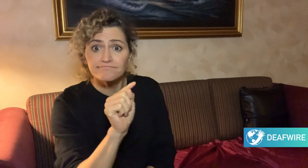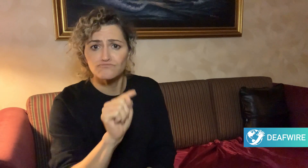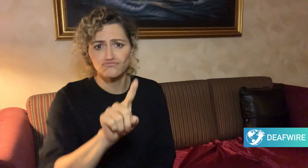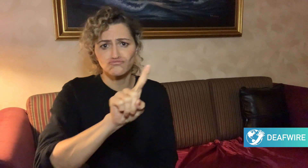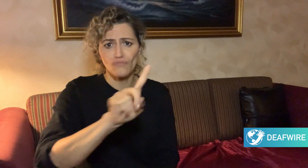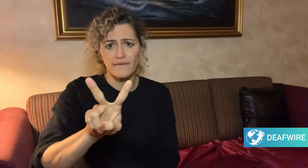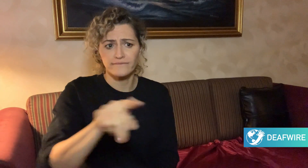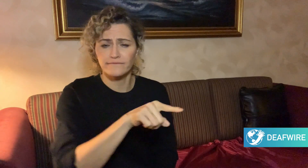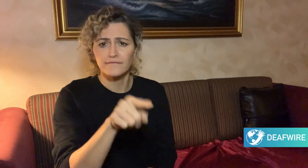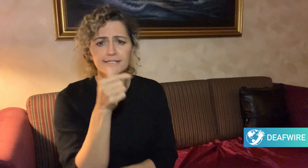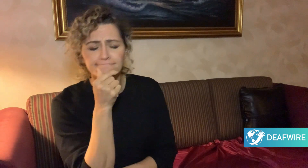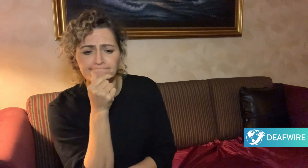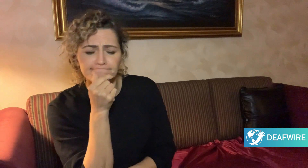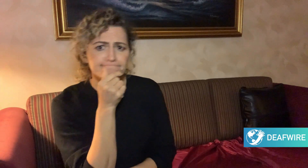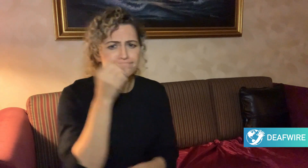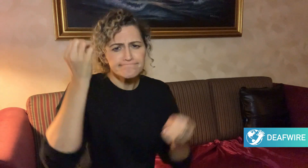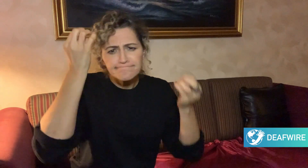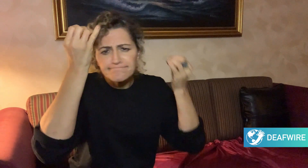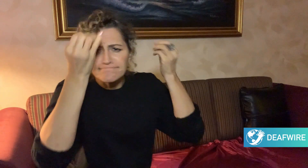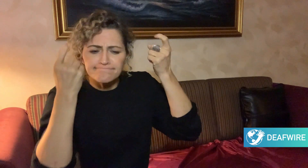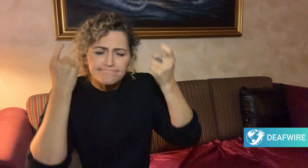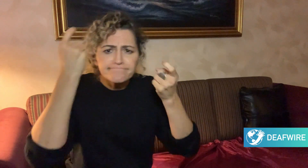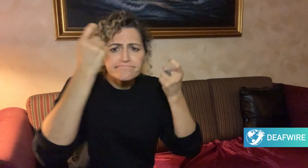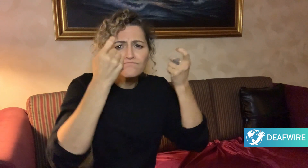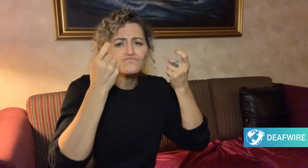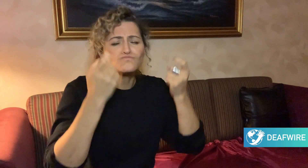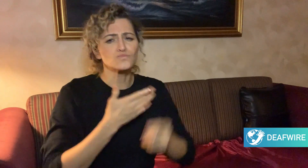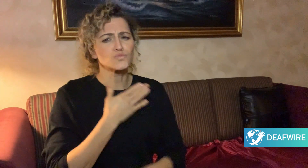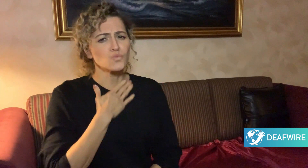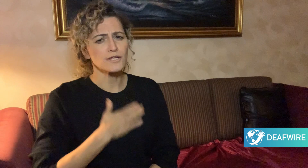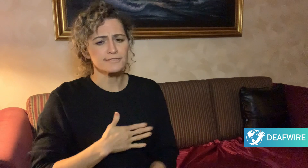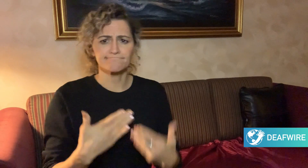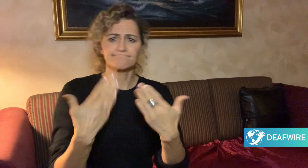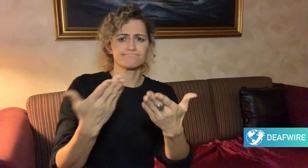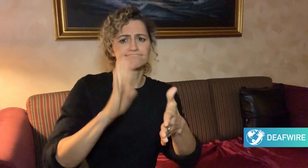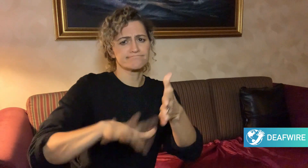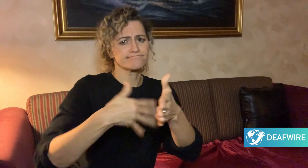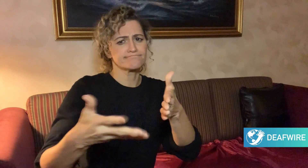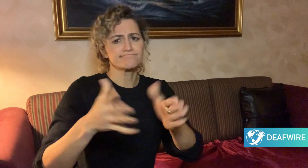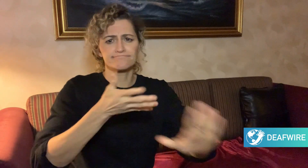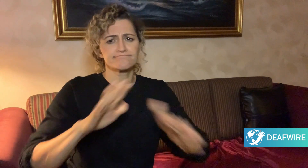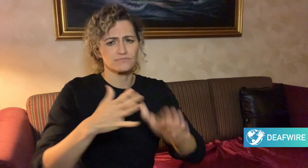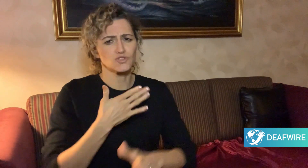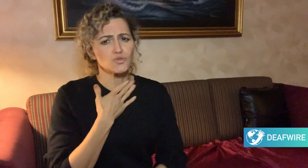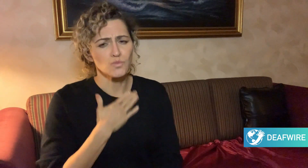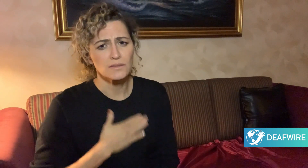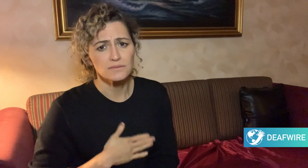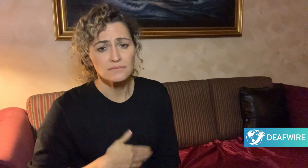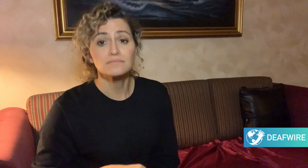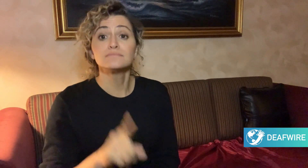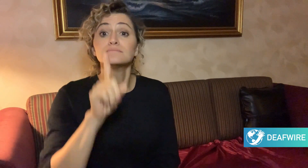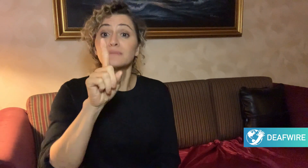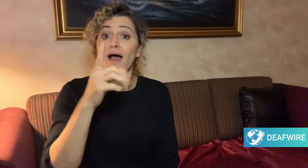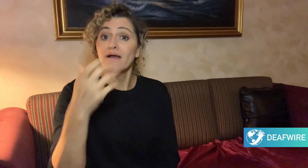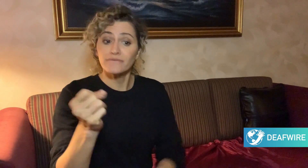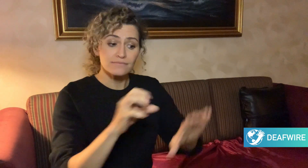but 12 are considering it. While some counties provided